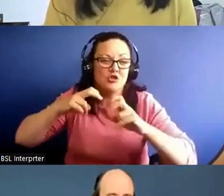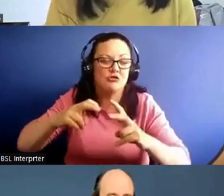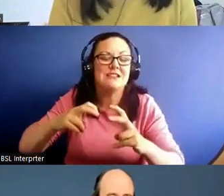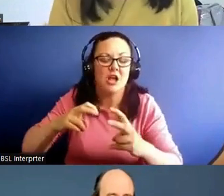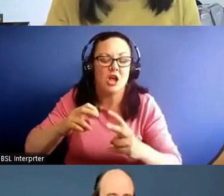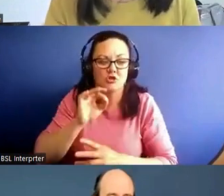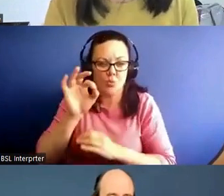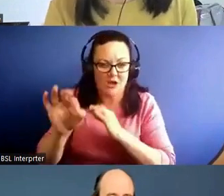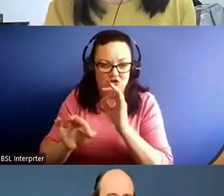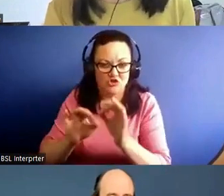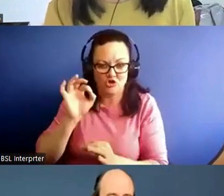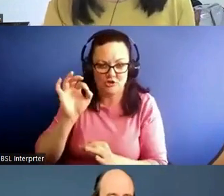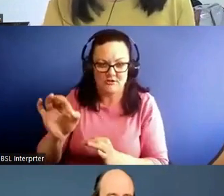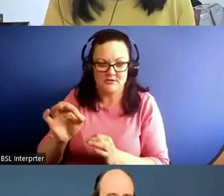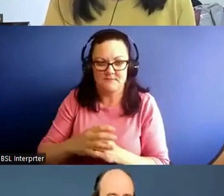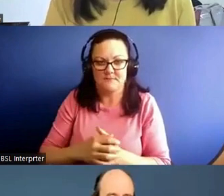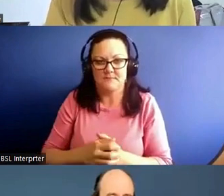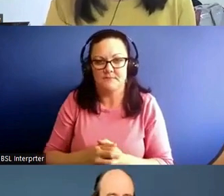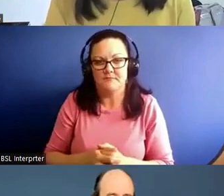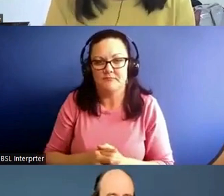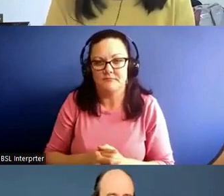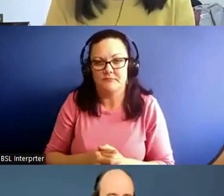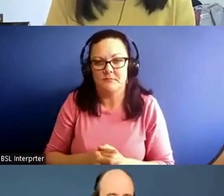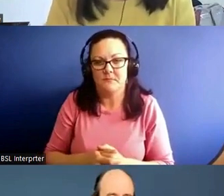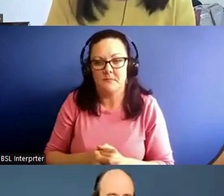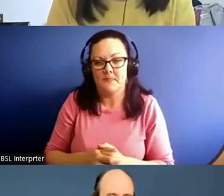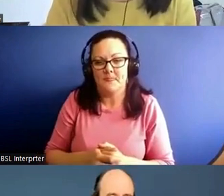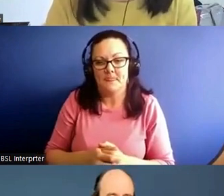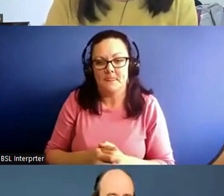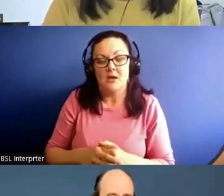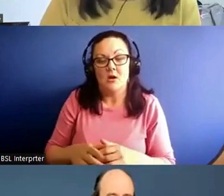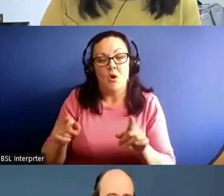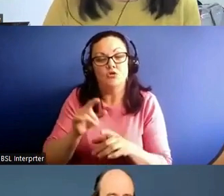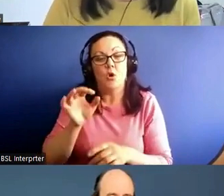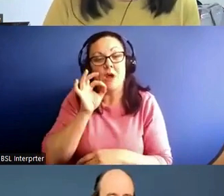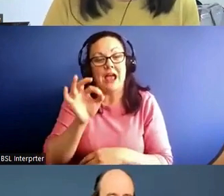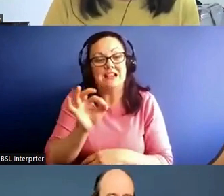we ask these questions also to the remaining building blocks so